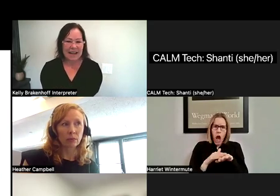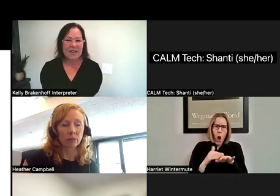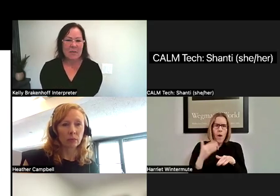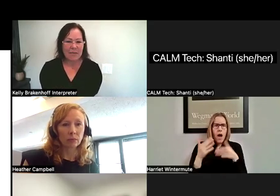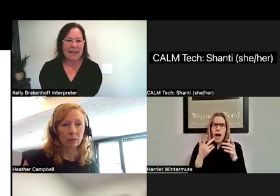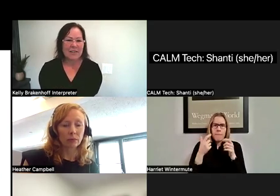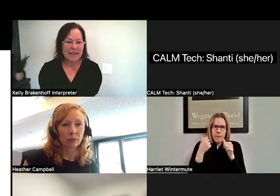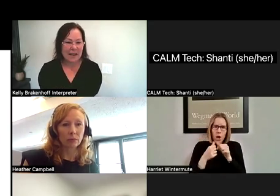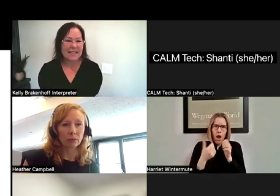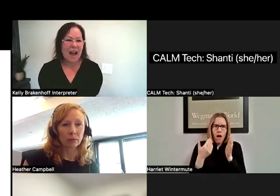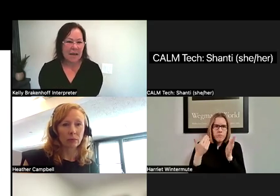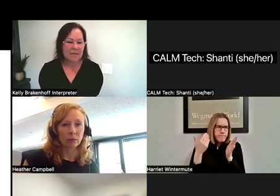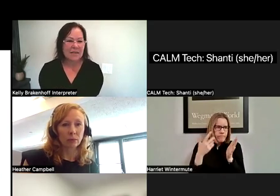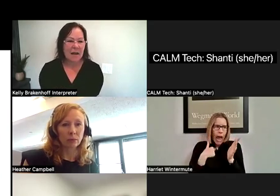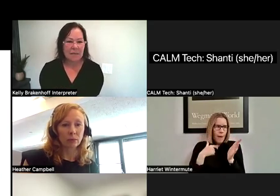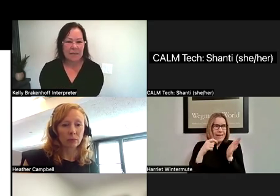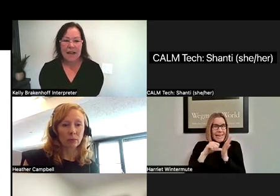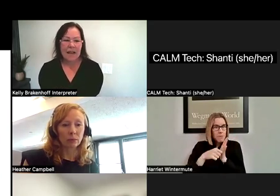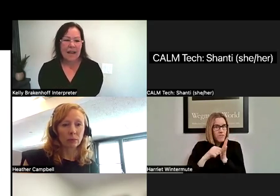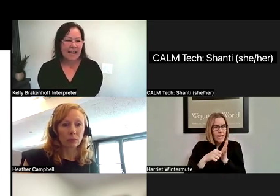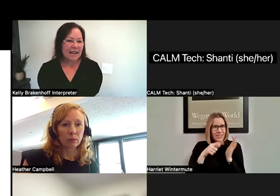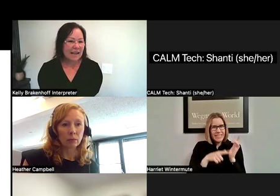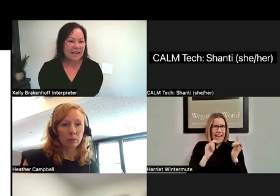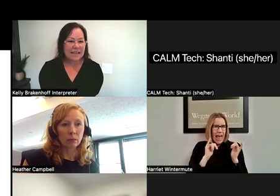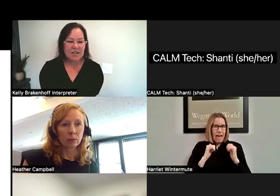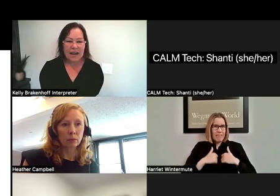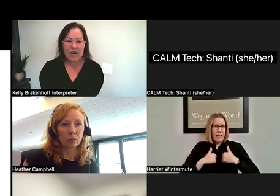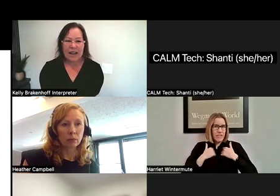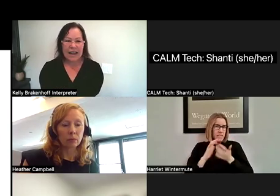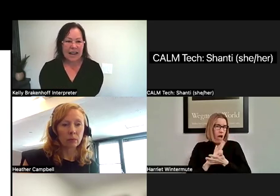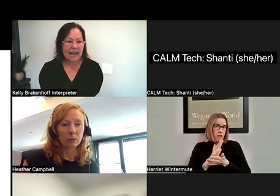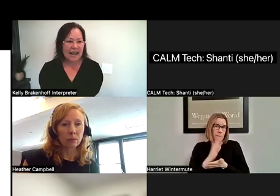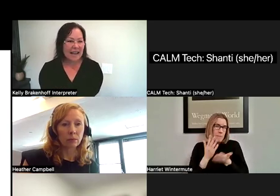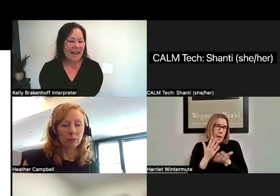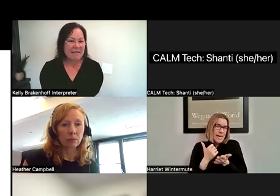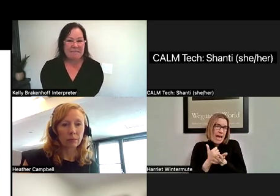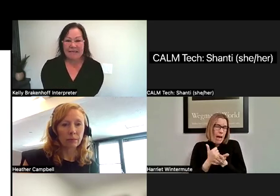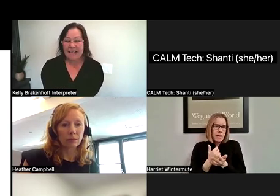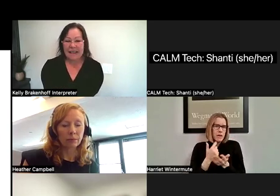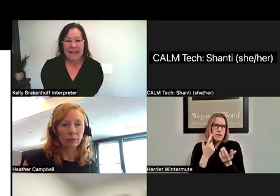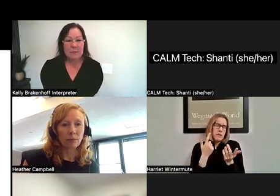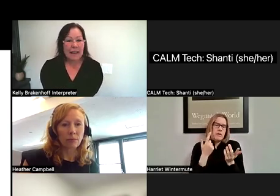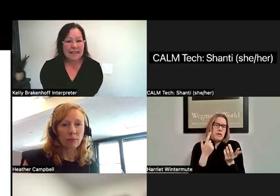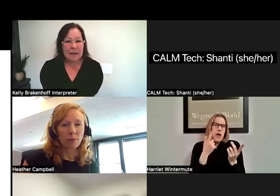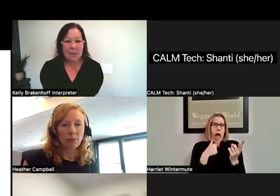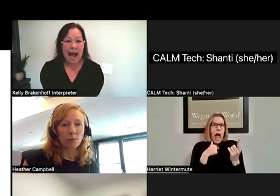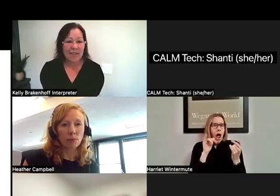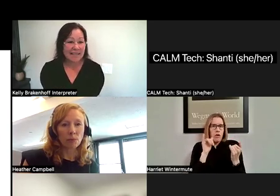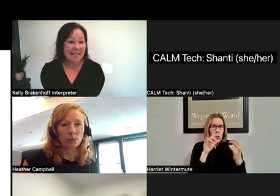our department leadership at times. Just trying to explain to people how this is a